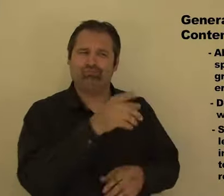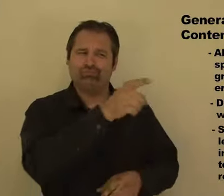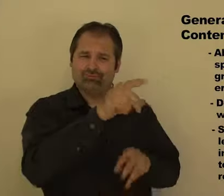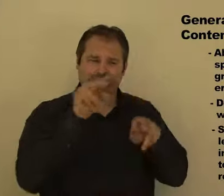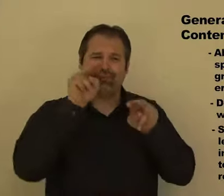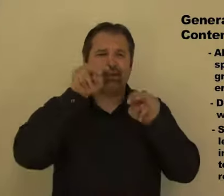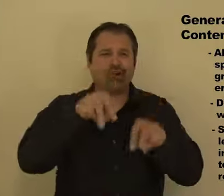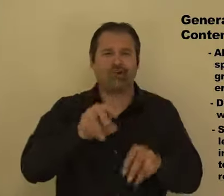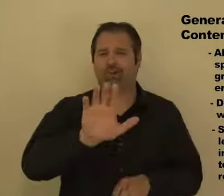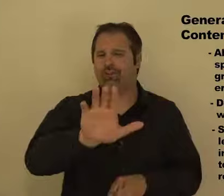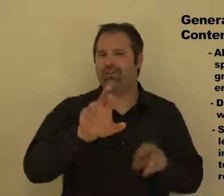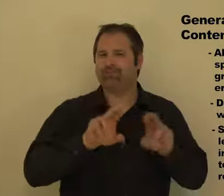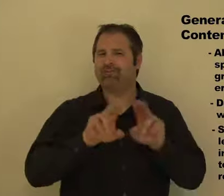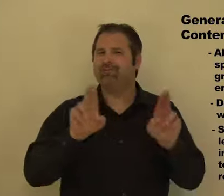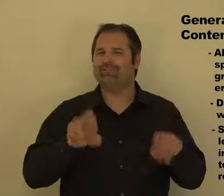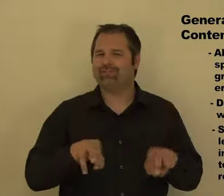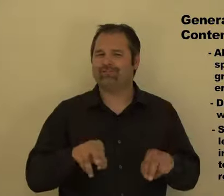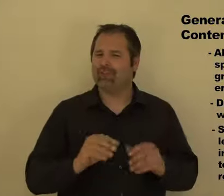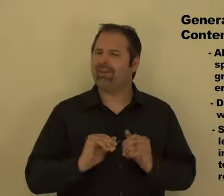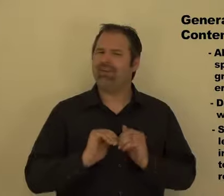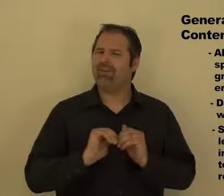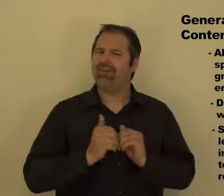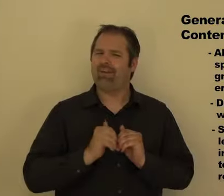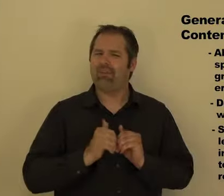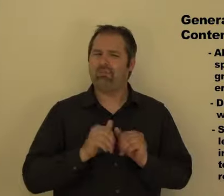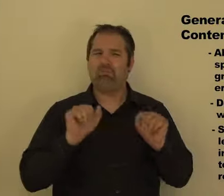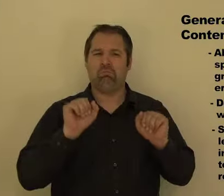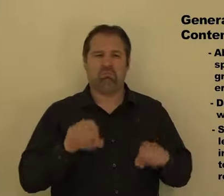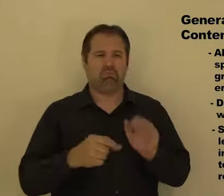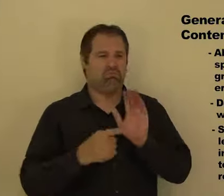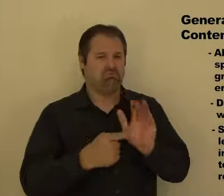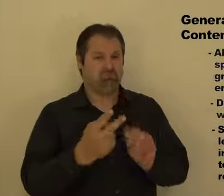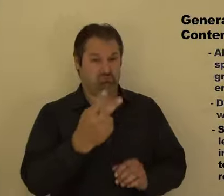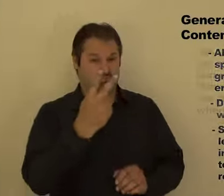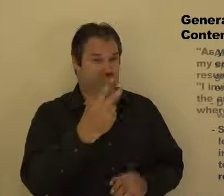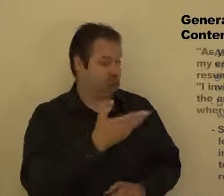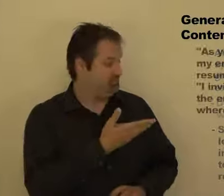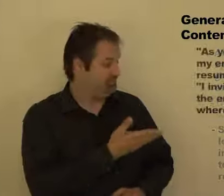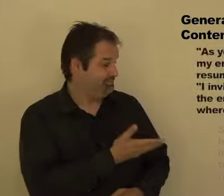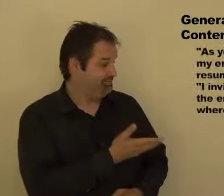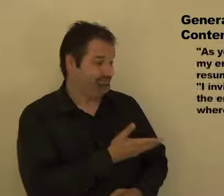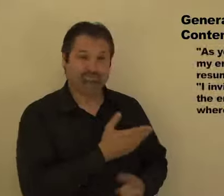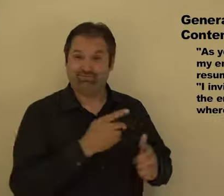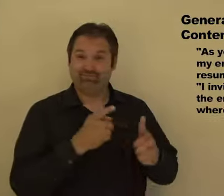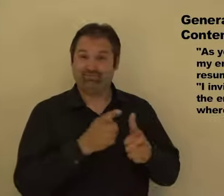One, as you can see from my enclosed resume, or, two, I invite you to read the enclosed